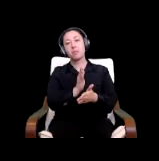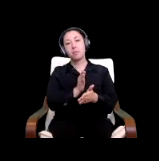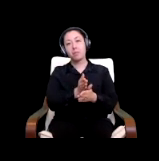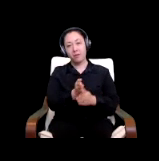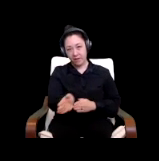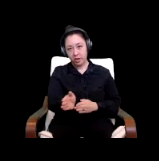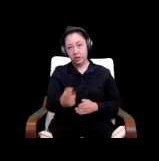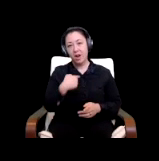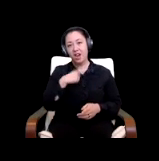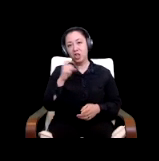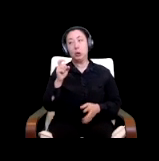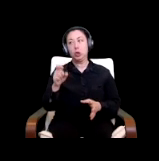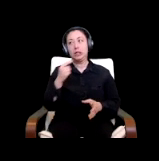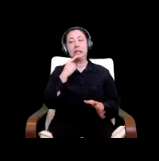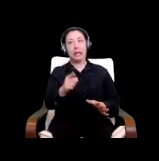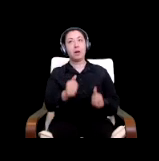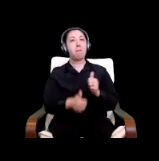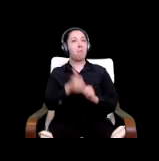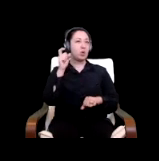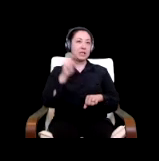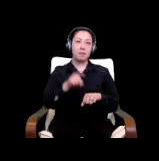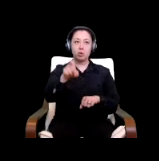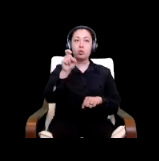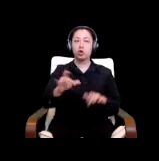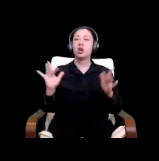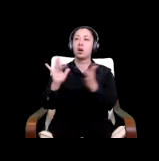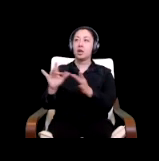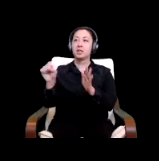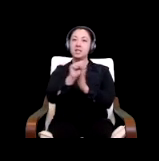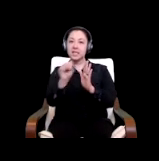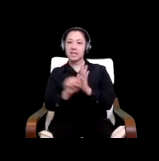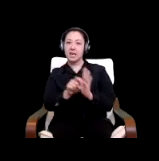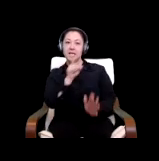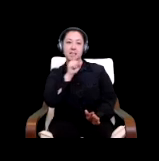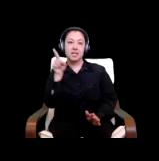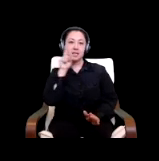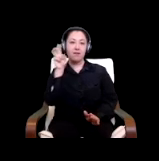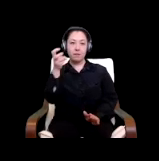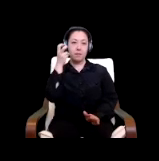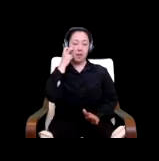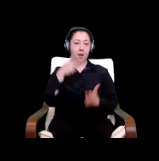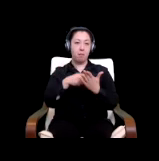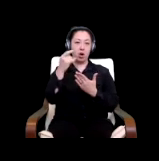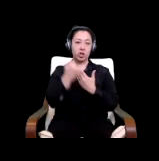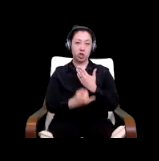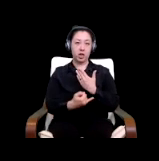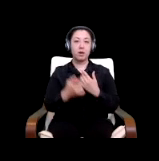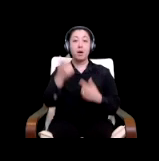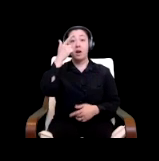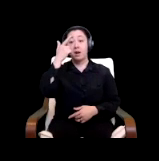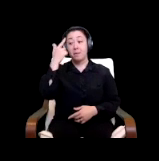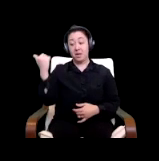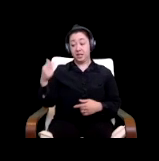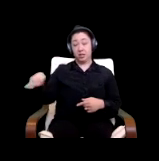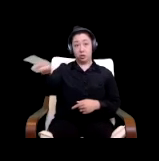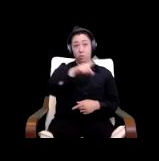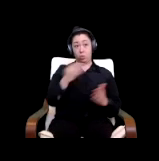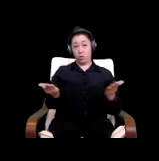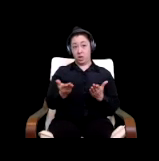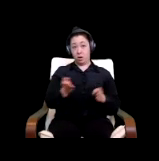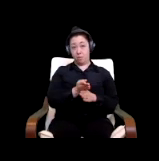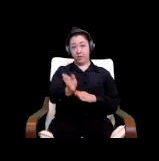should be consulted in most areas. Since the professionals here are on this call -- the